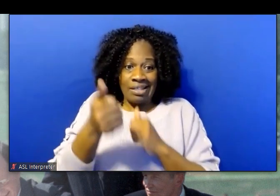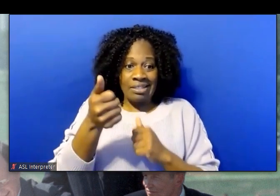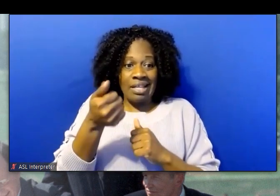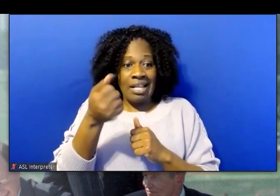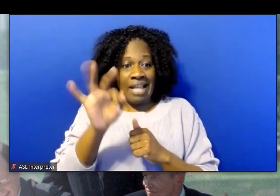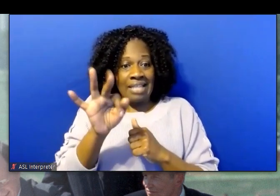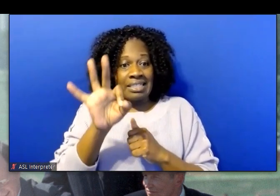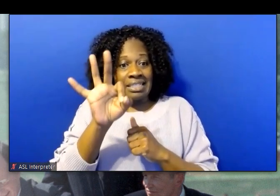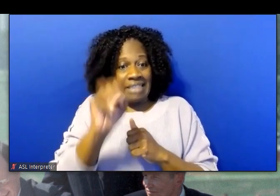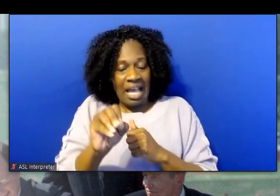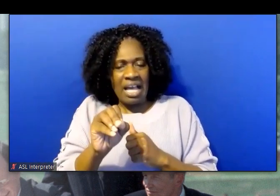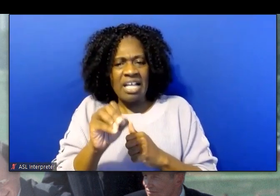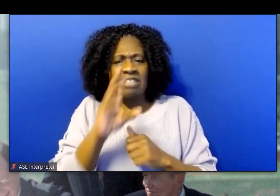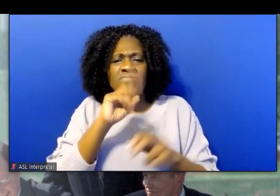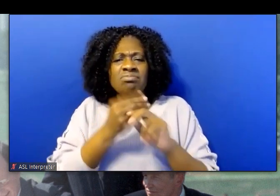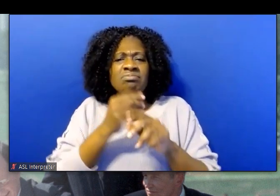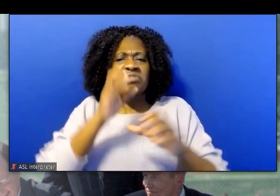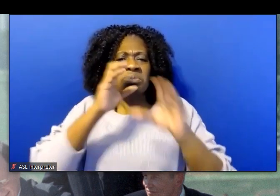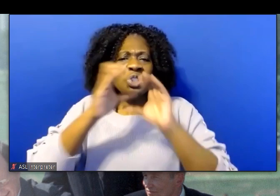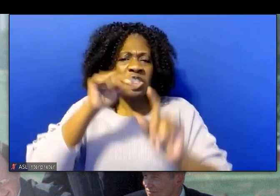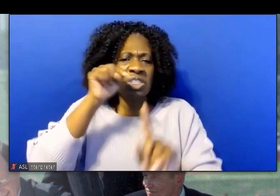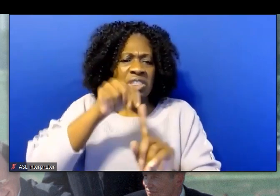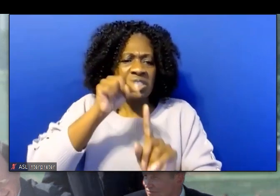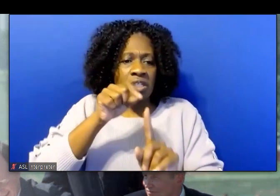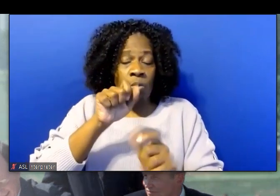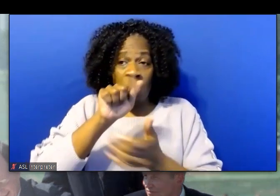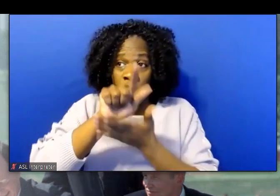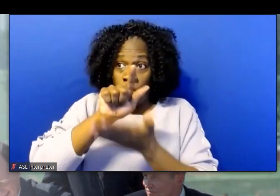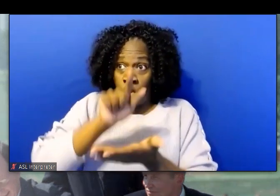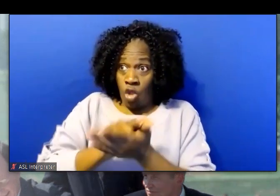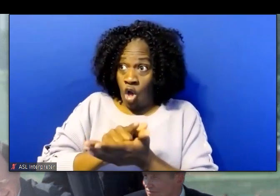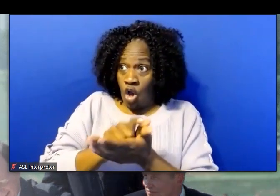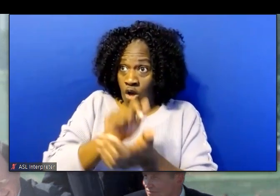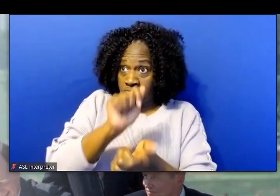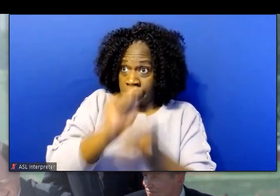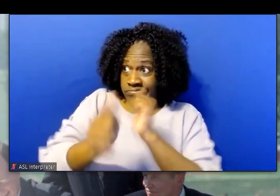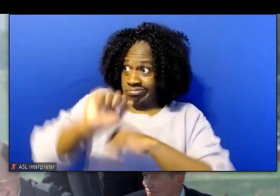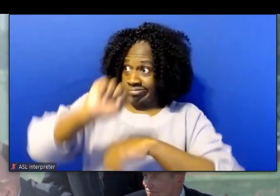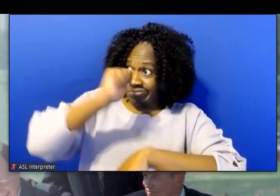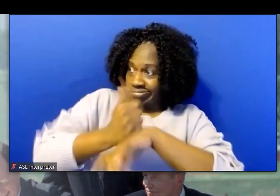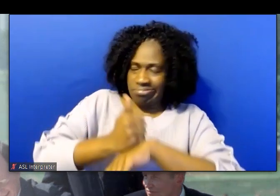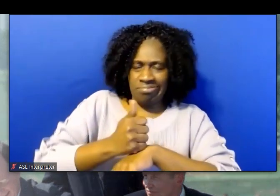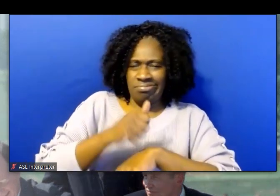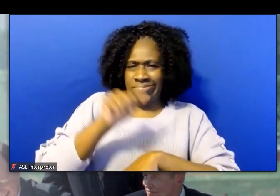When the law was written, the internet was not what it is There wasn't as much in the specific law,